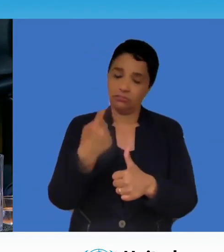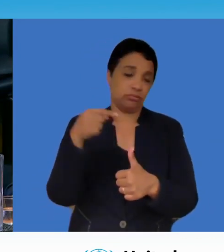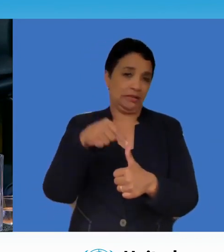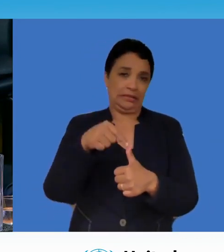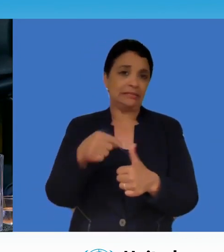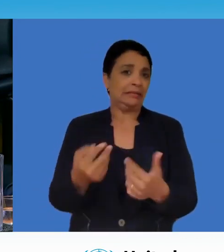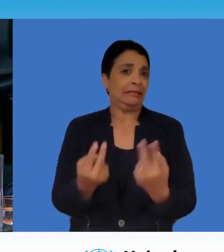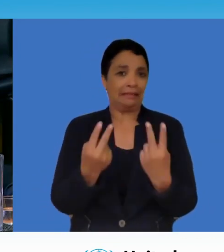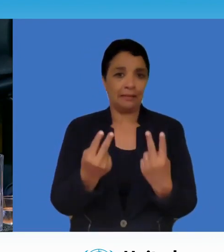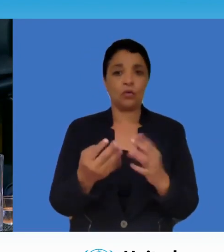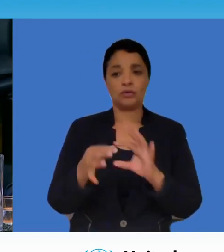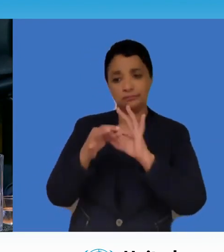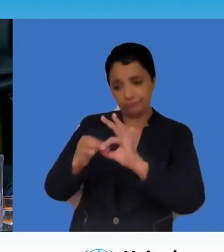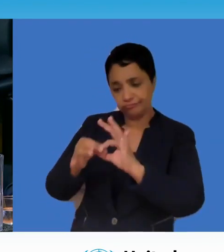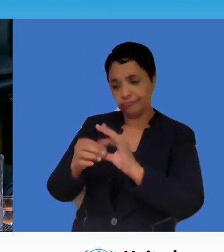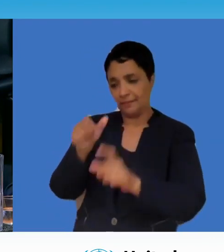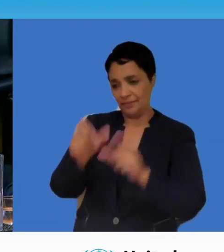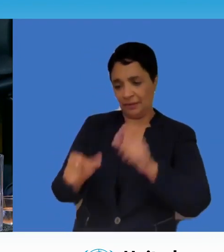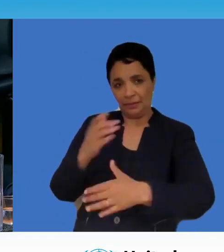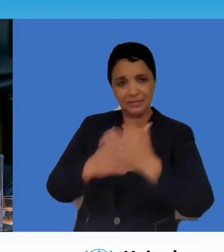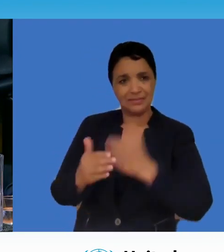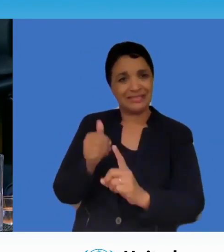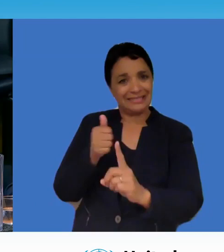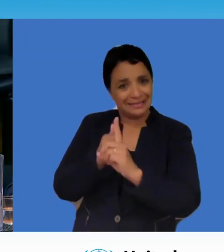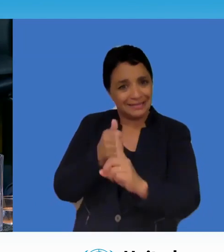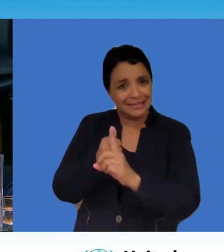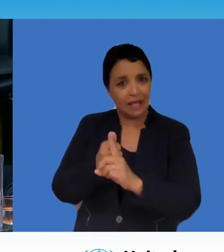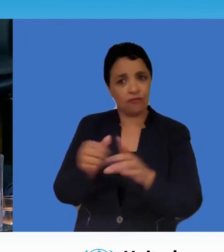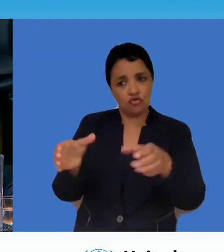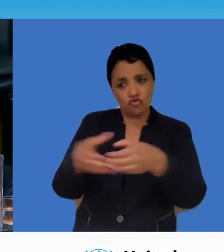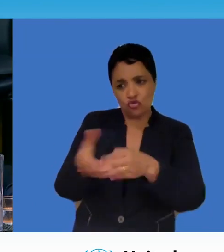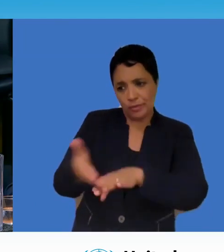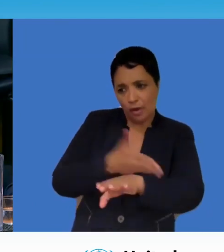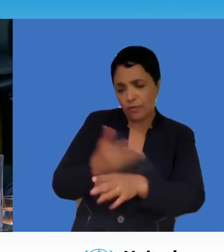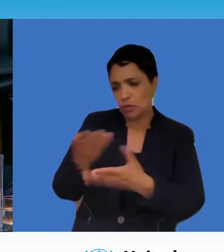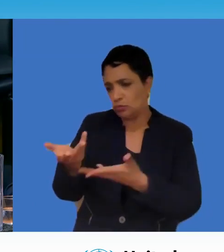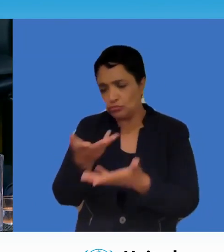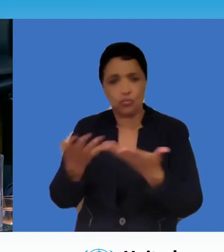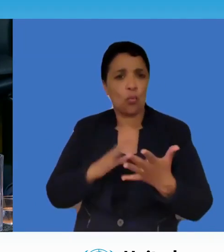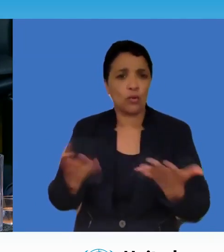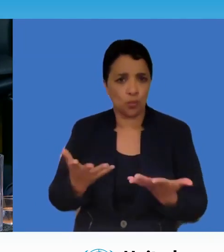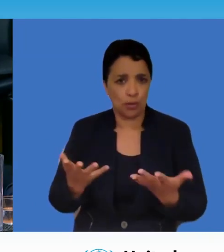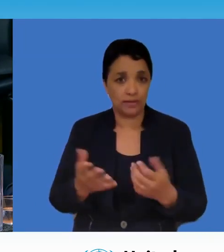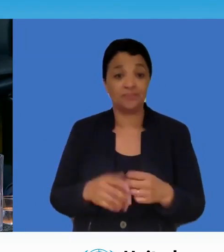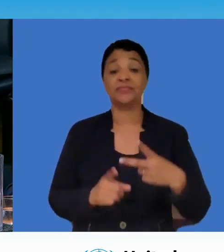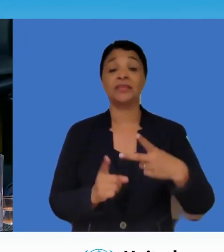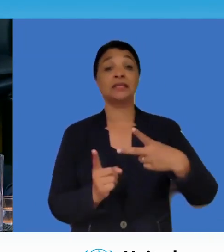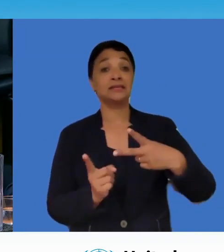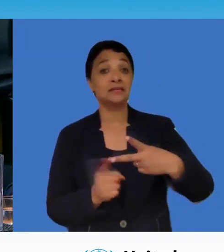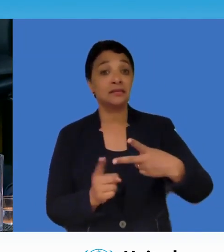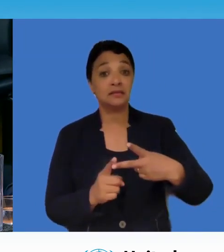element which is the engagement and hearing the voice of those groups at early on stage the second